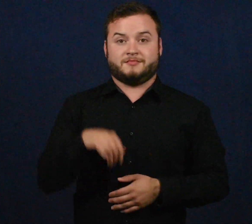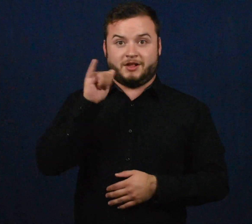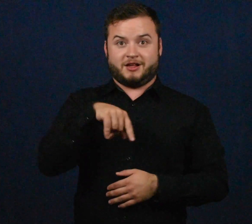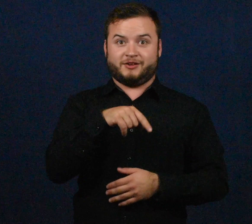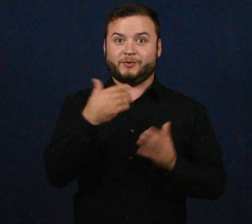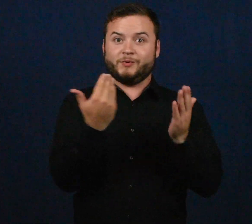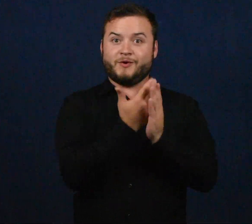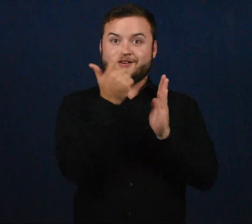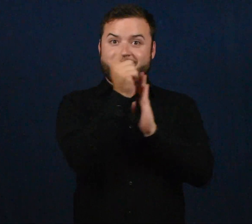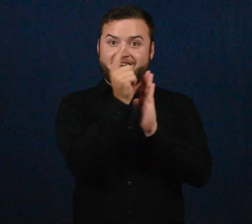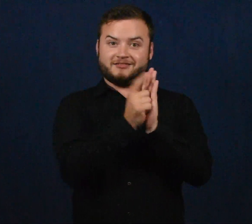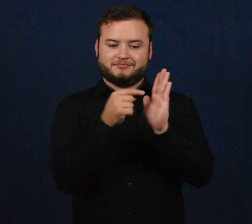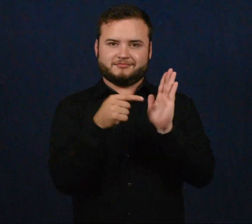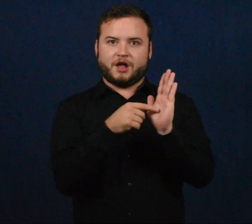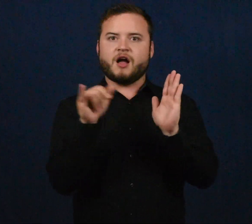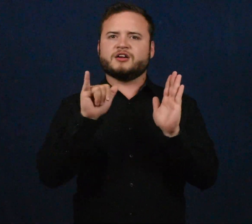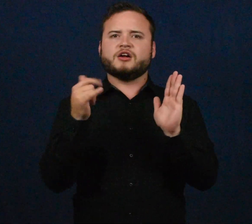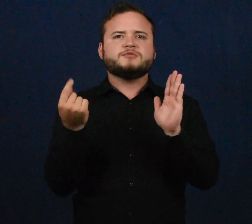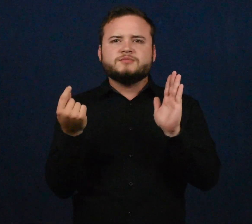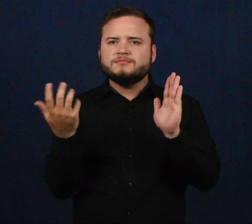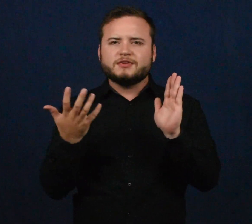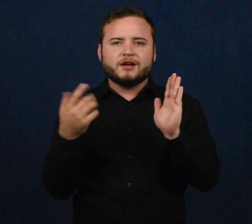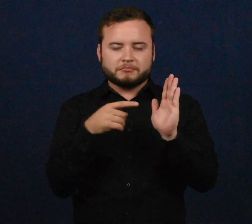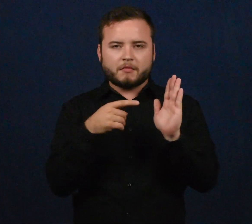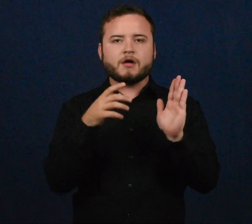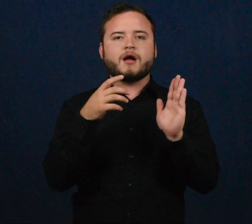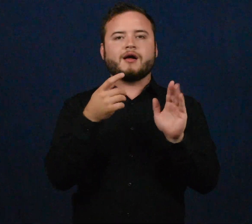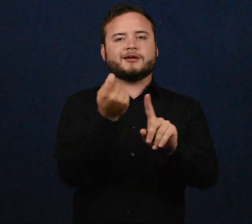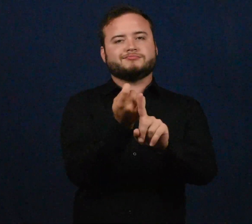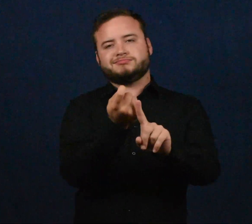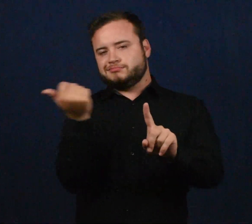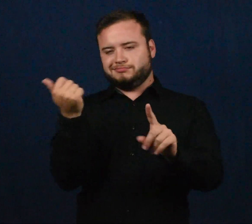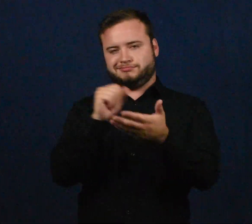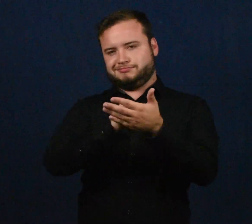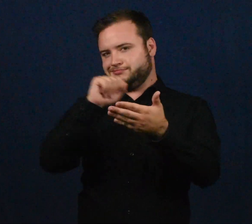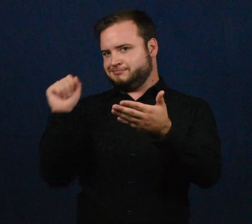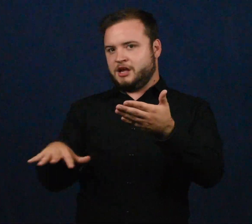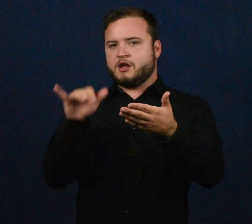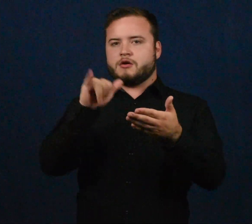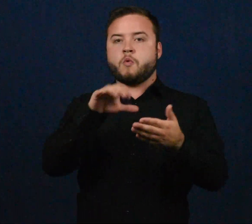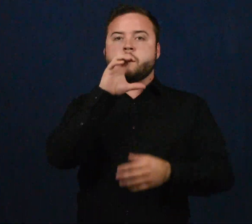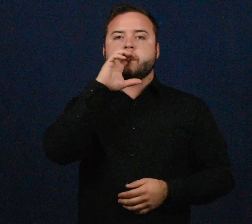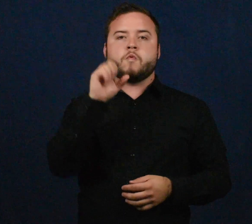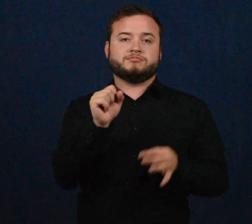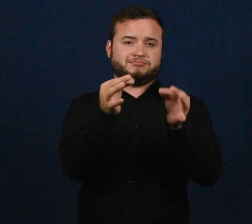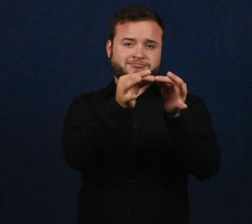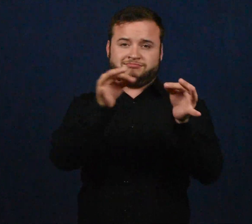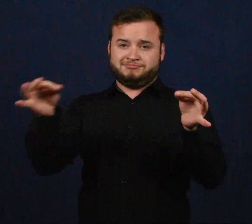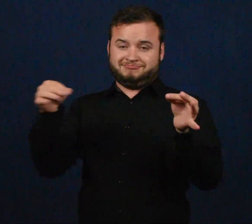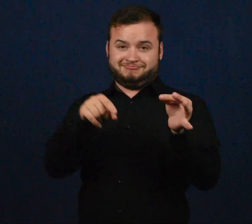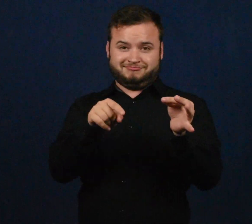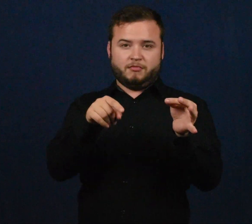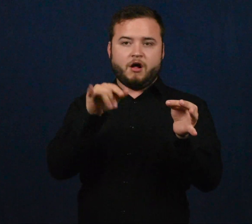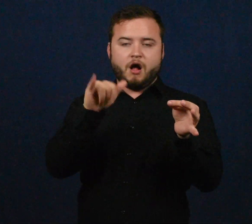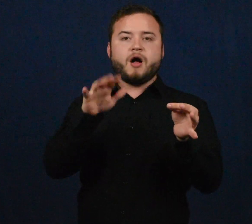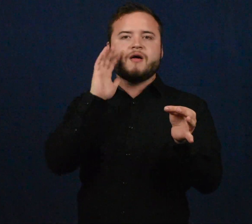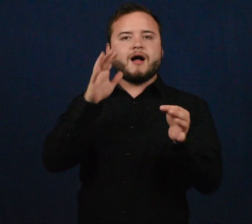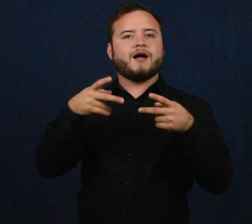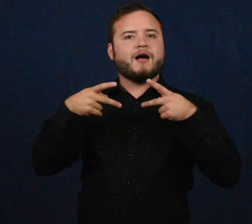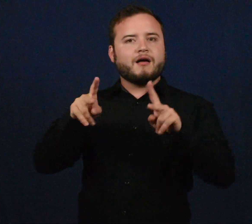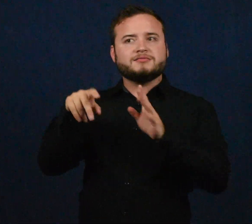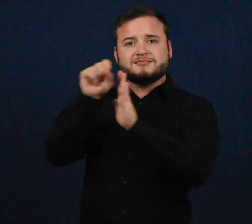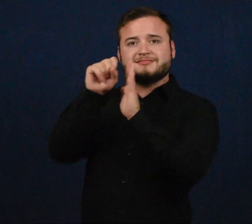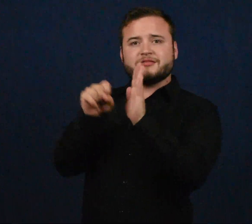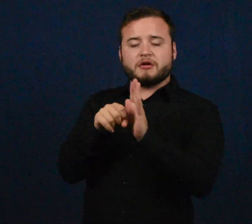The law also removed an old line that allowed the state